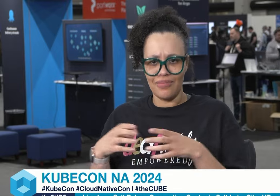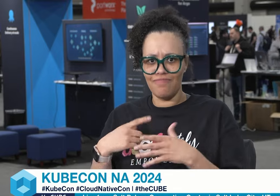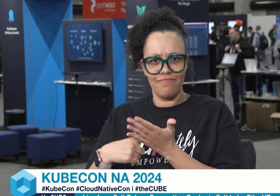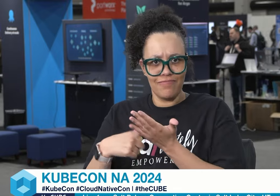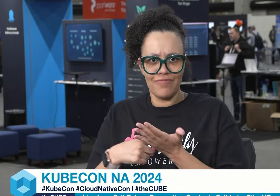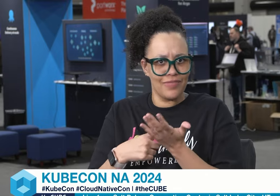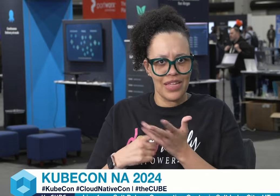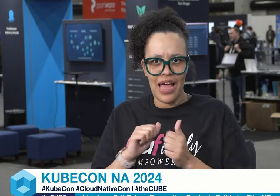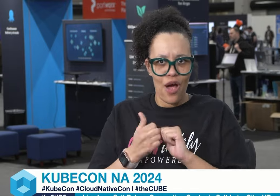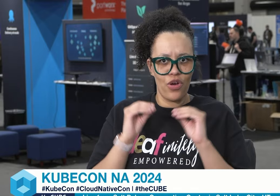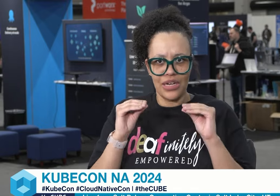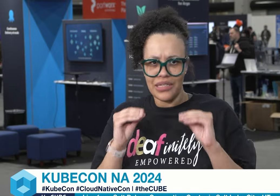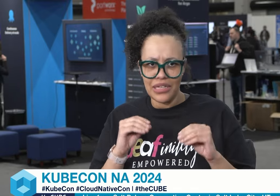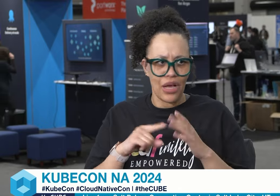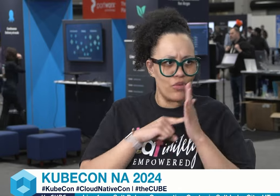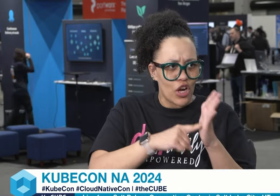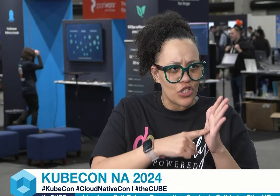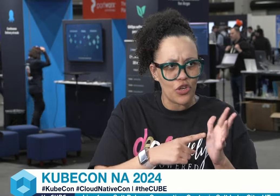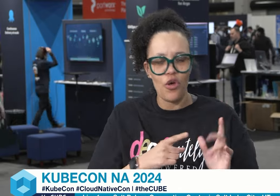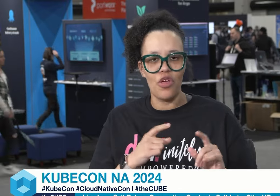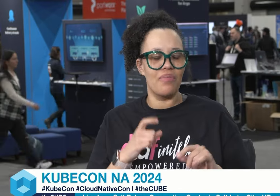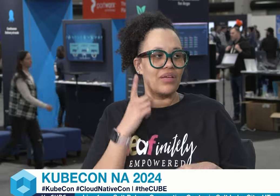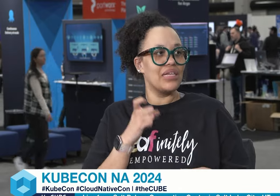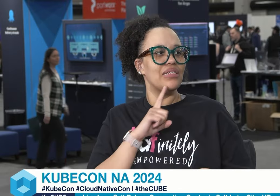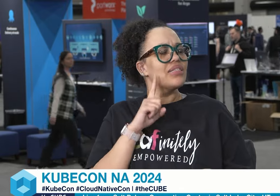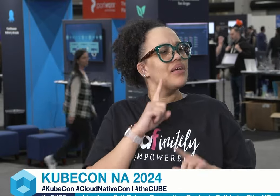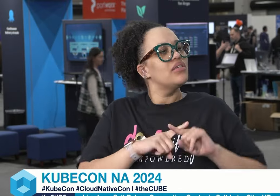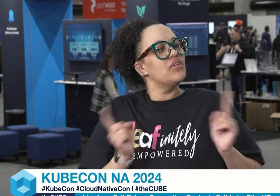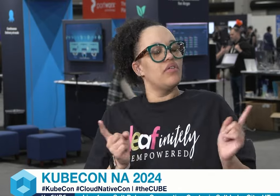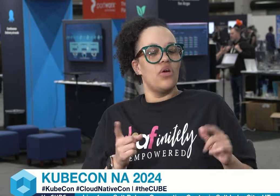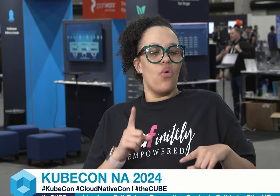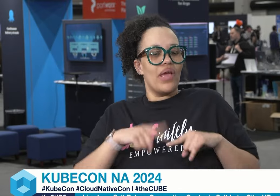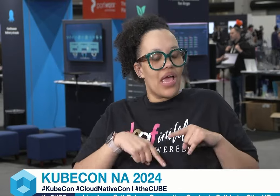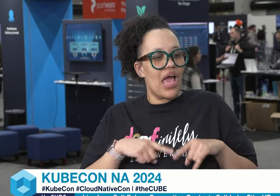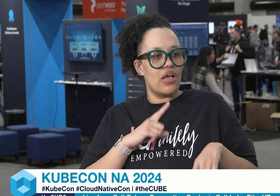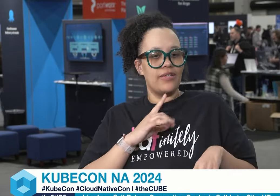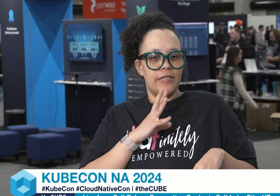Every group and we do it every Thursday and we talk about how we're going to demonstrate technology